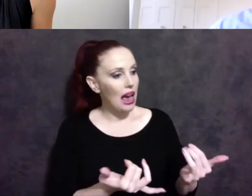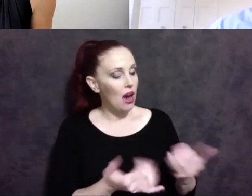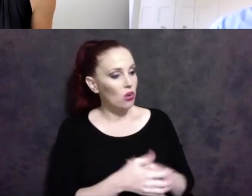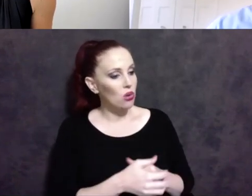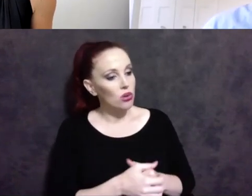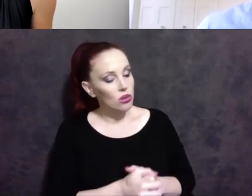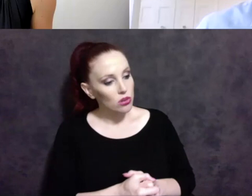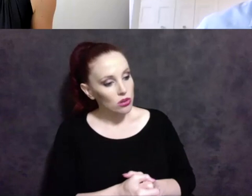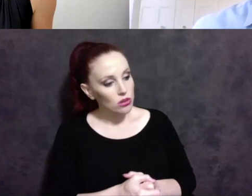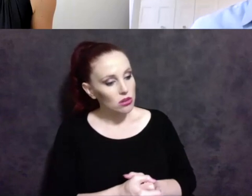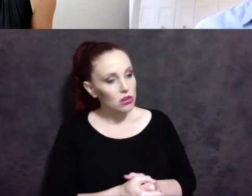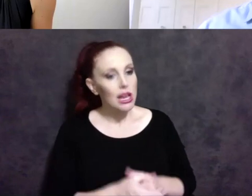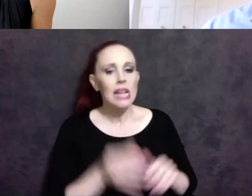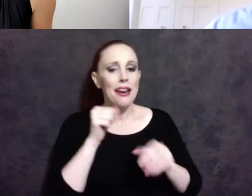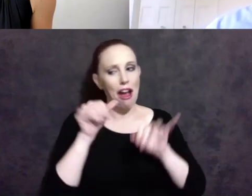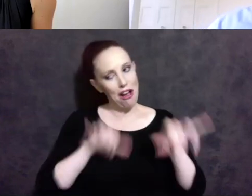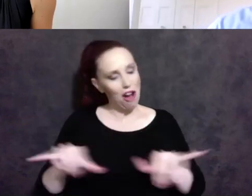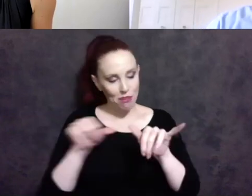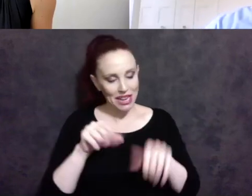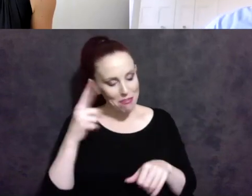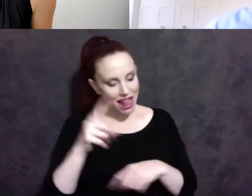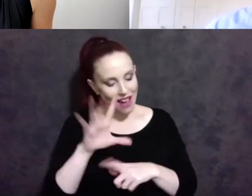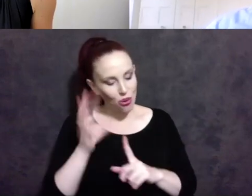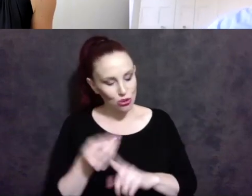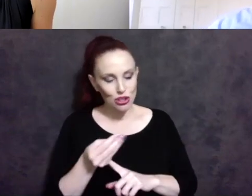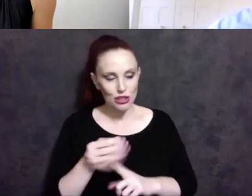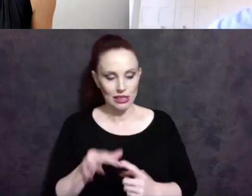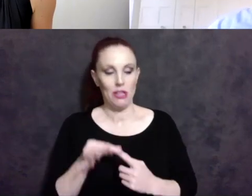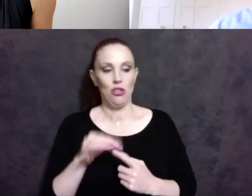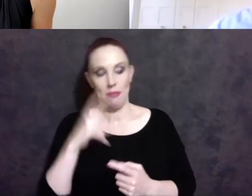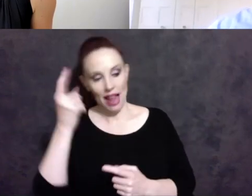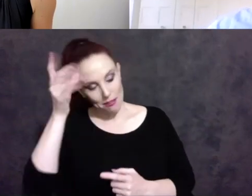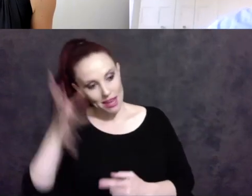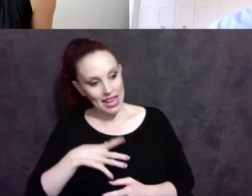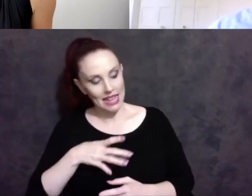culture particularly with black men that we actually do that so give yourself some credit